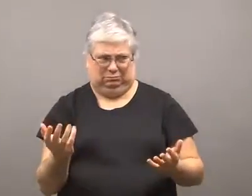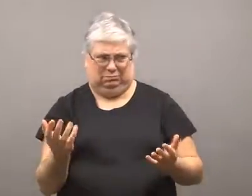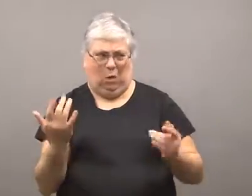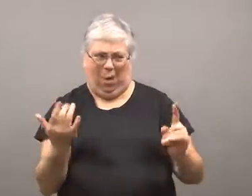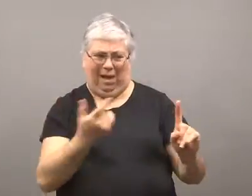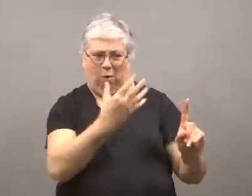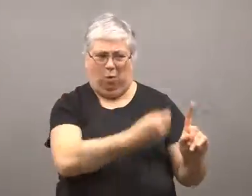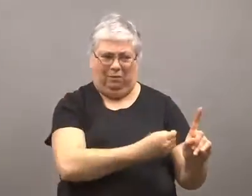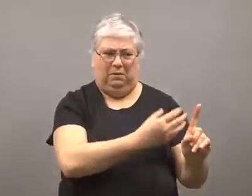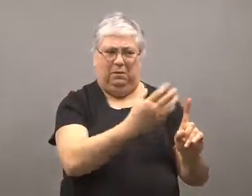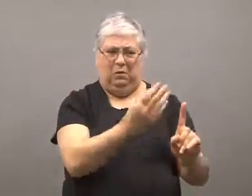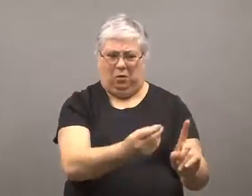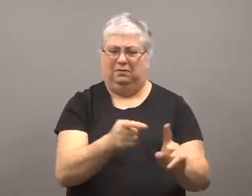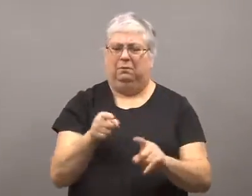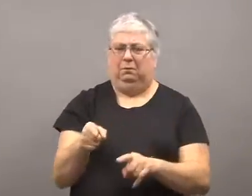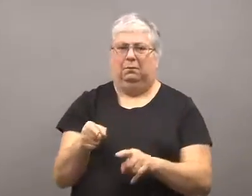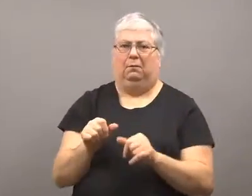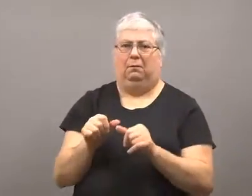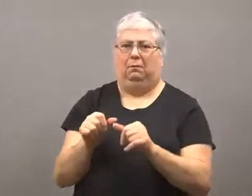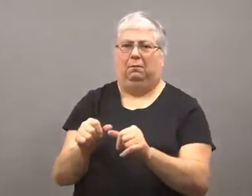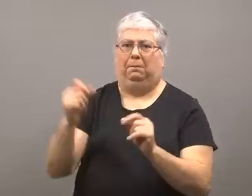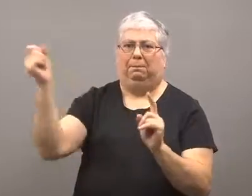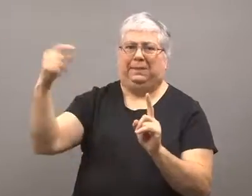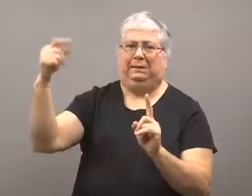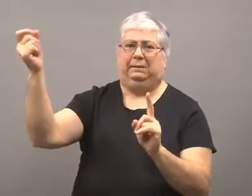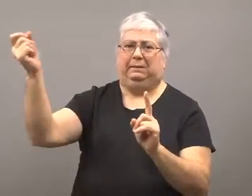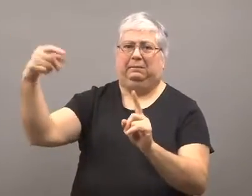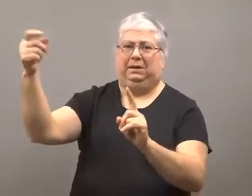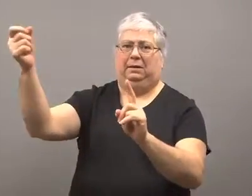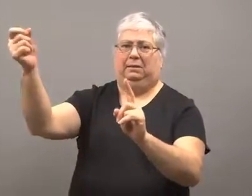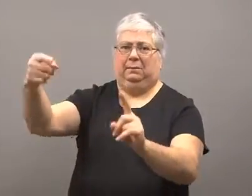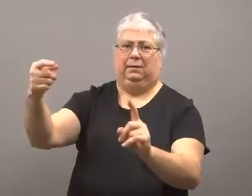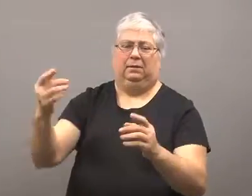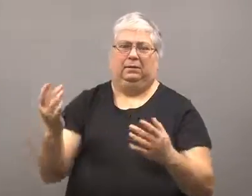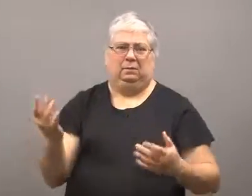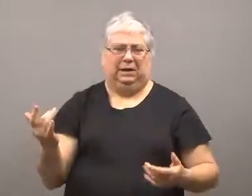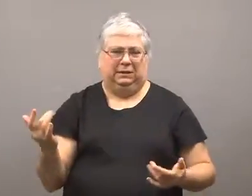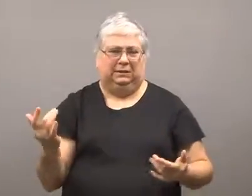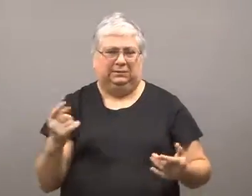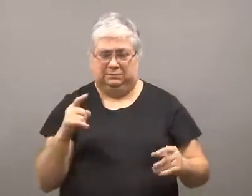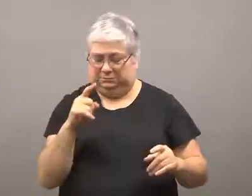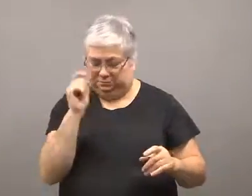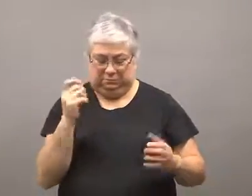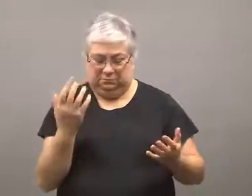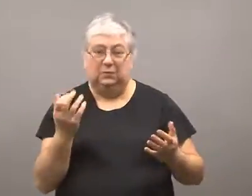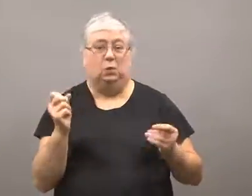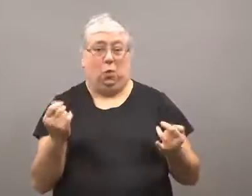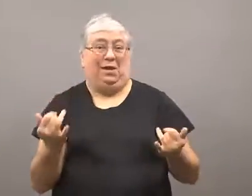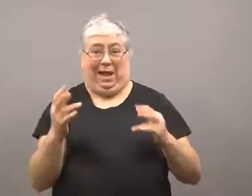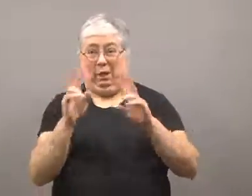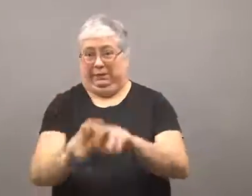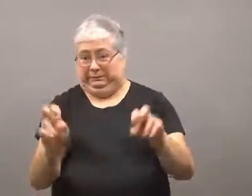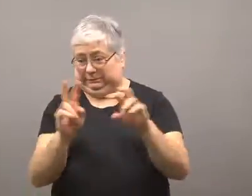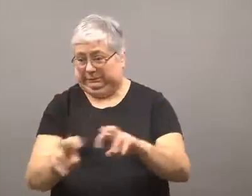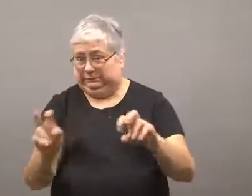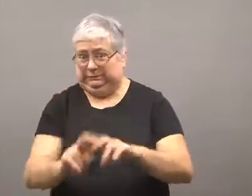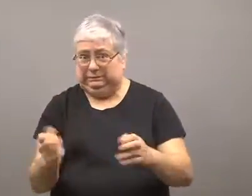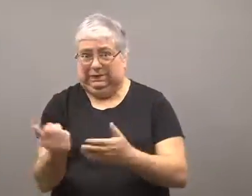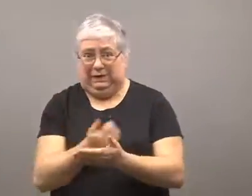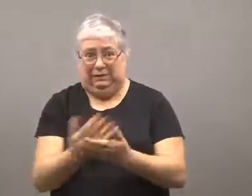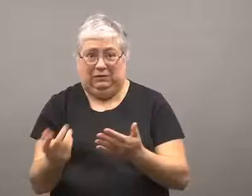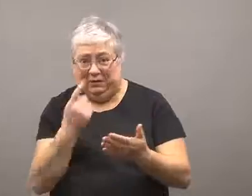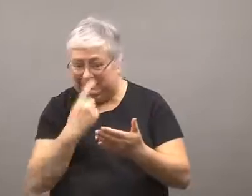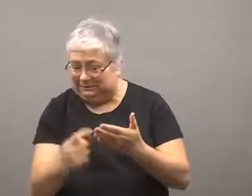It's a mystery why the first two systems shut down but the pings continued.